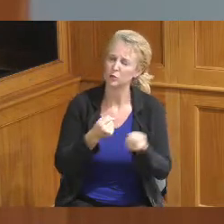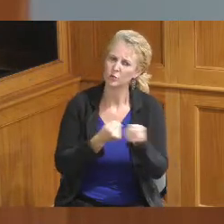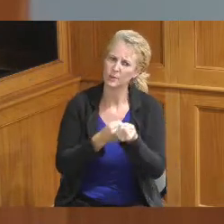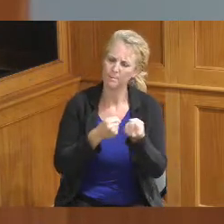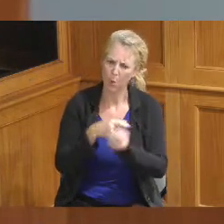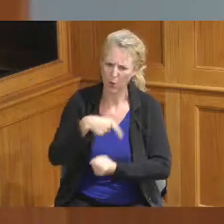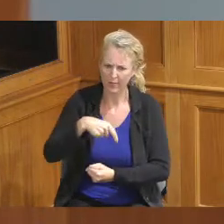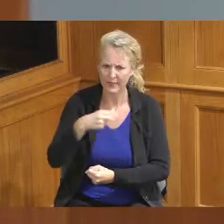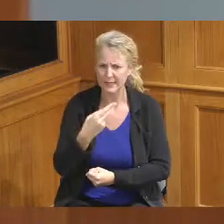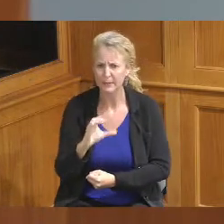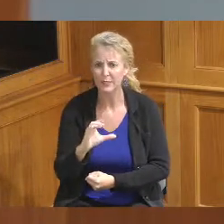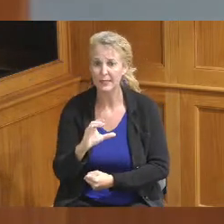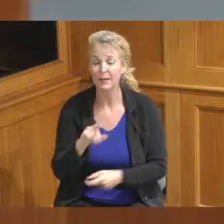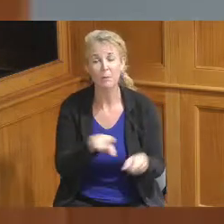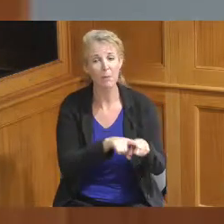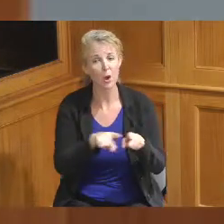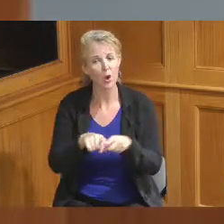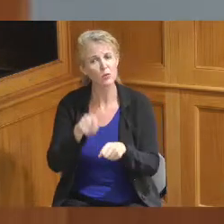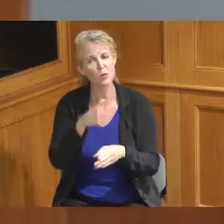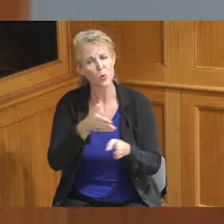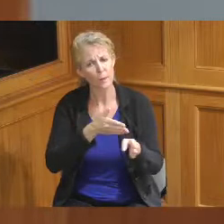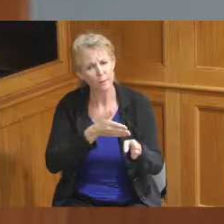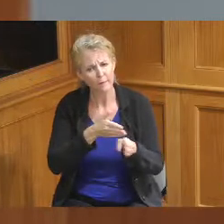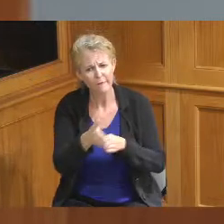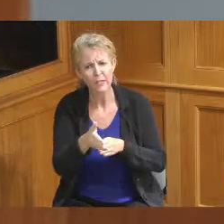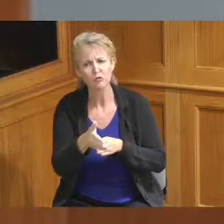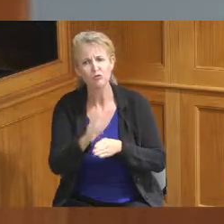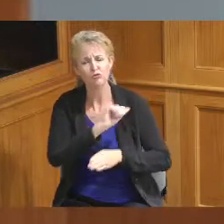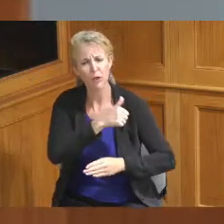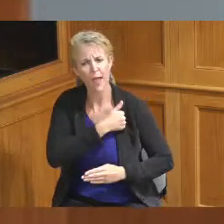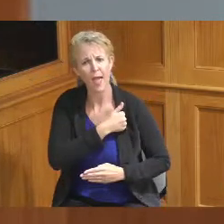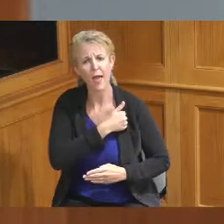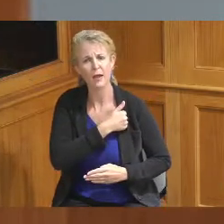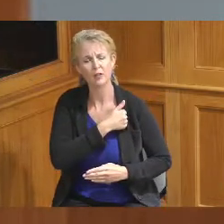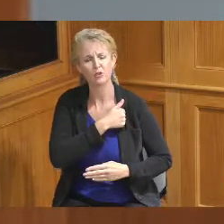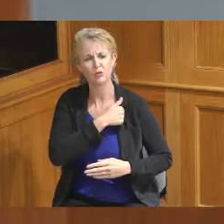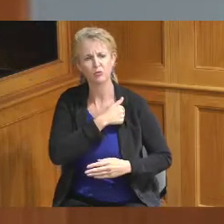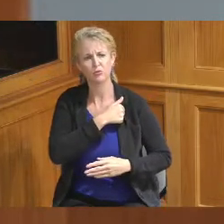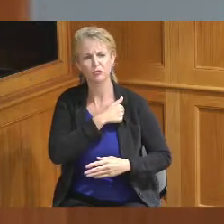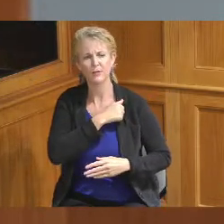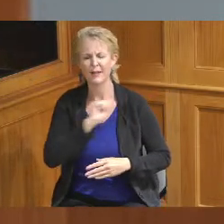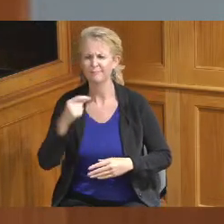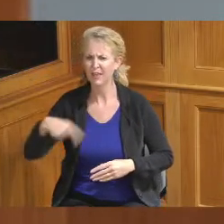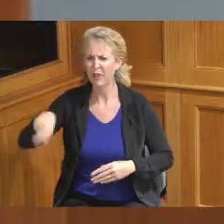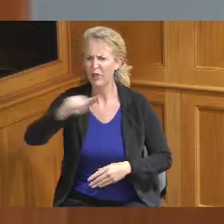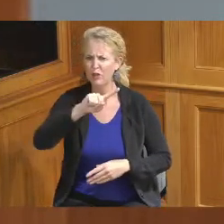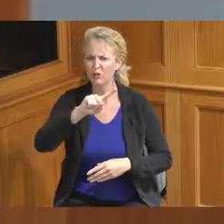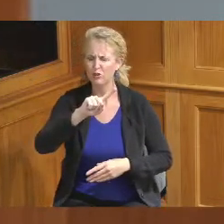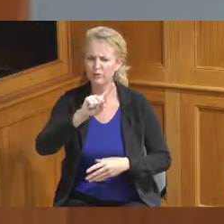but also the professionalism and and the how tied in the Administration was that's department heads